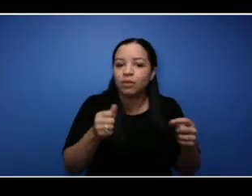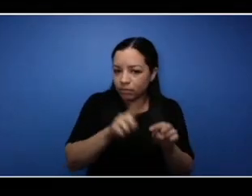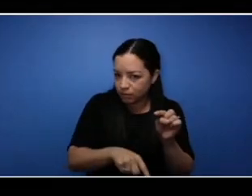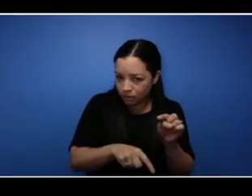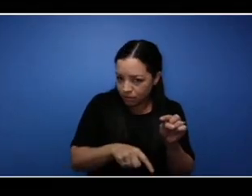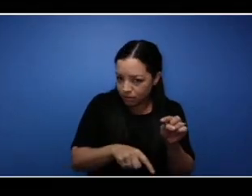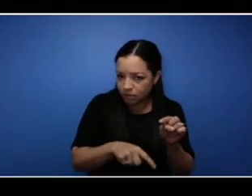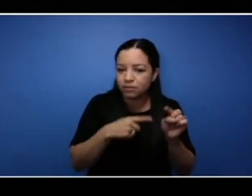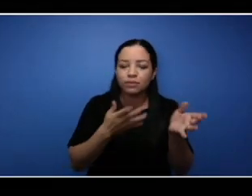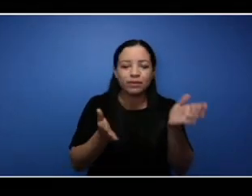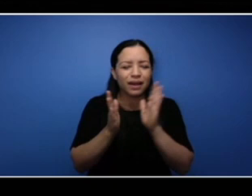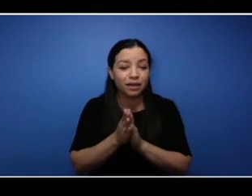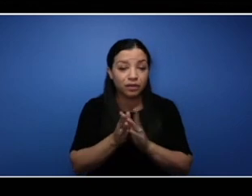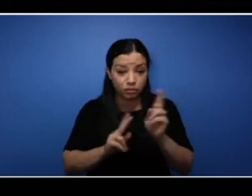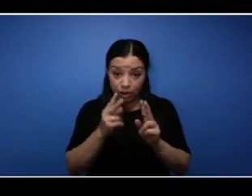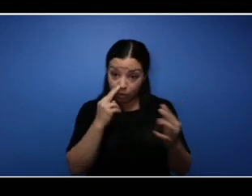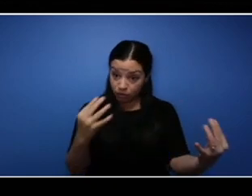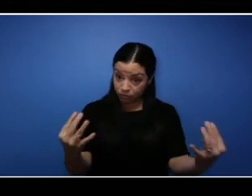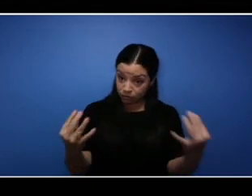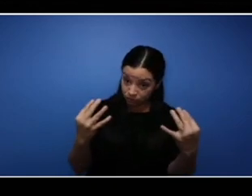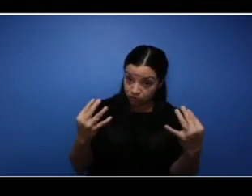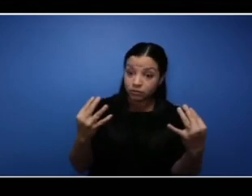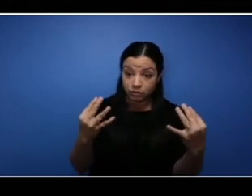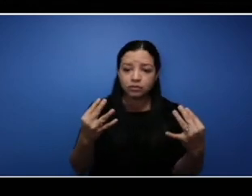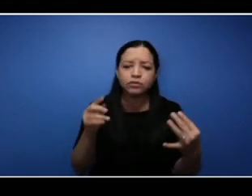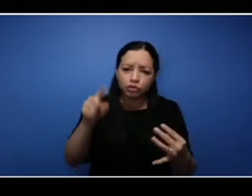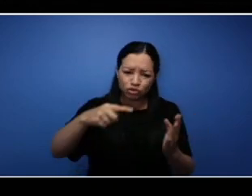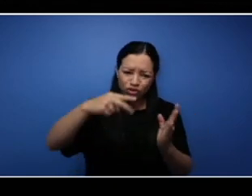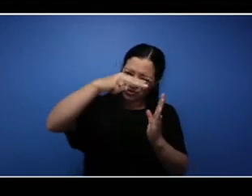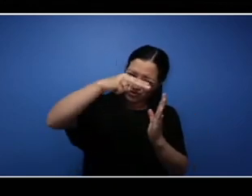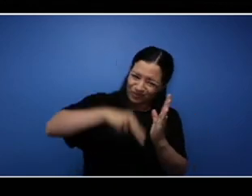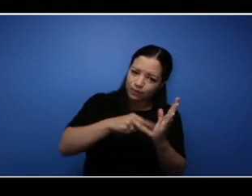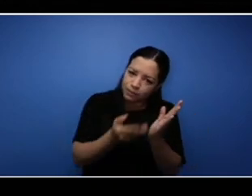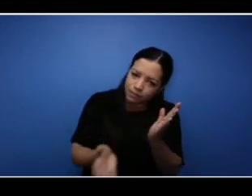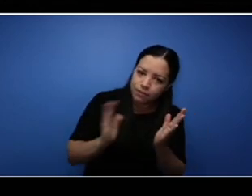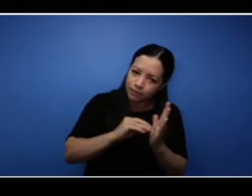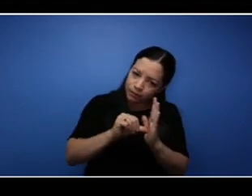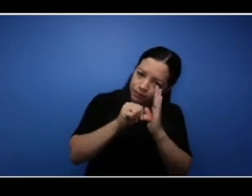us as treaty beneficiaries to not only go back and read again and reflect on the calls